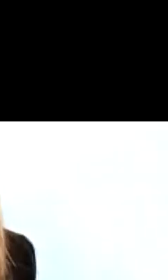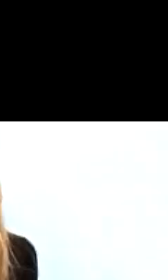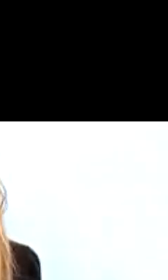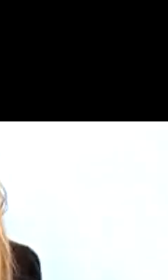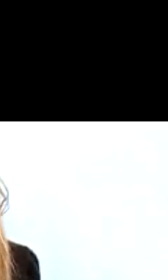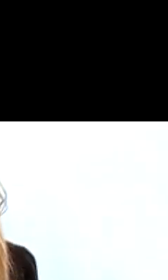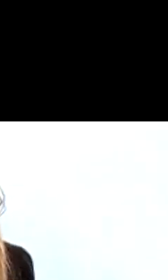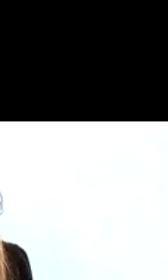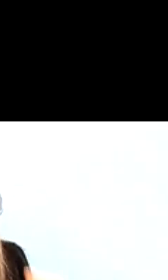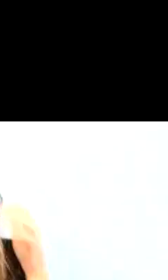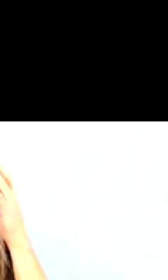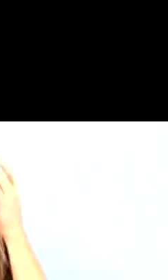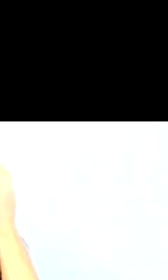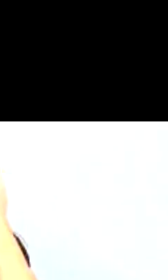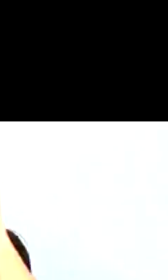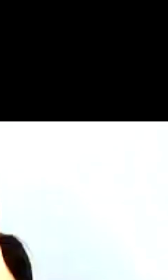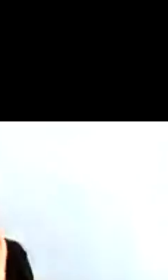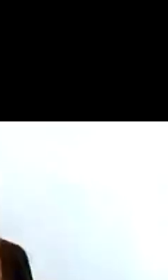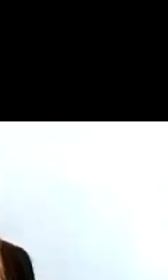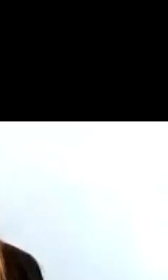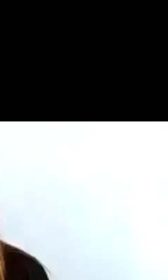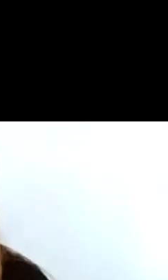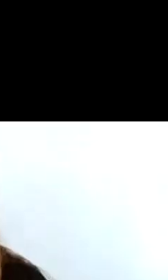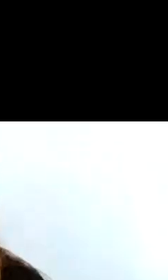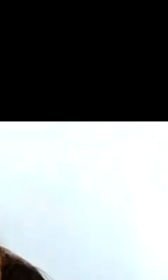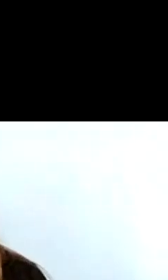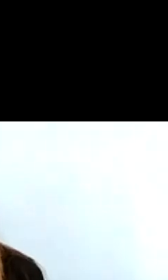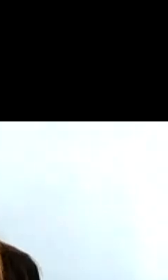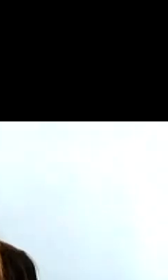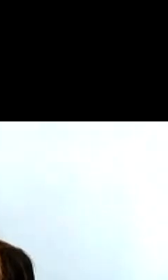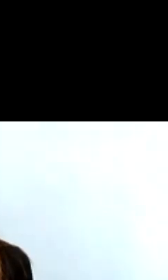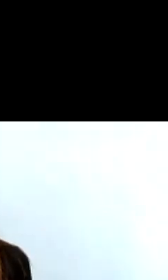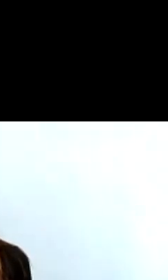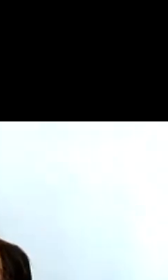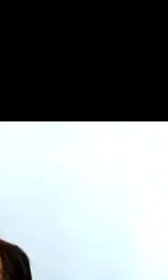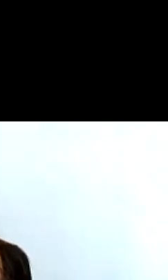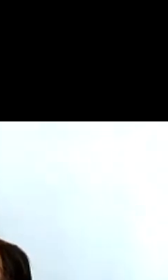if you are serving students that aren't able to come to your venue.